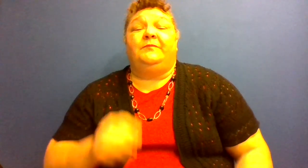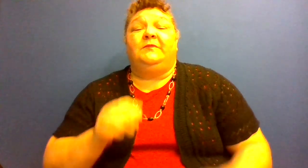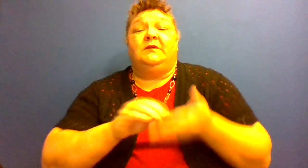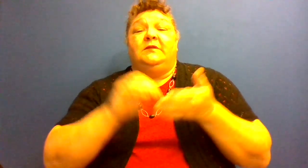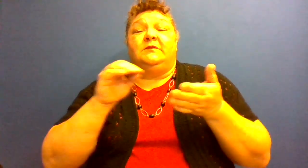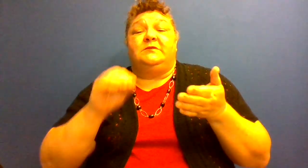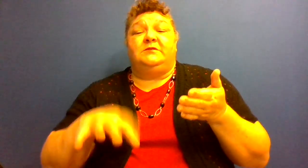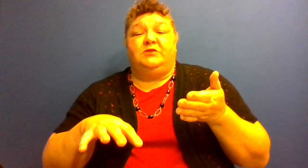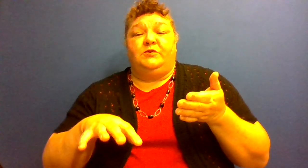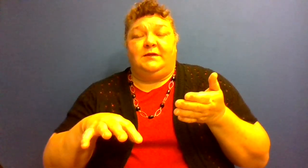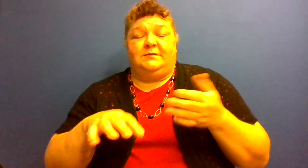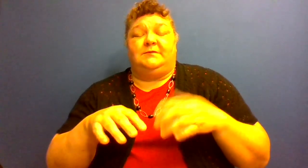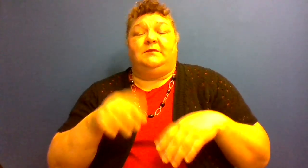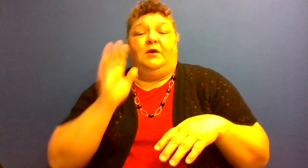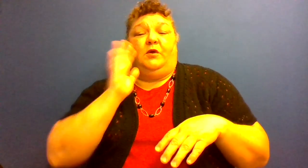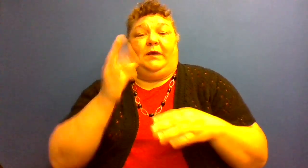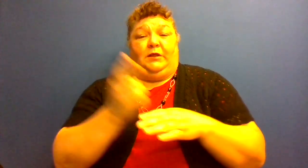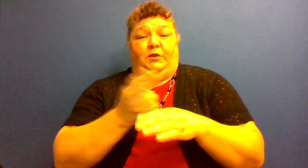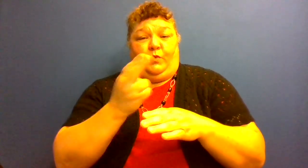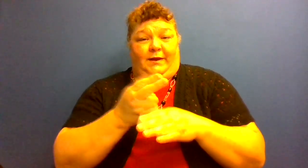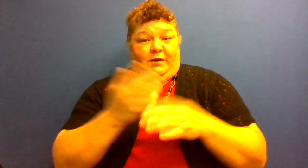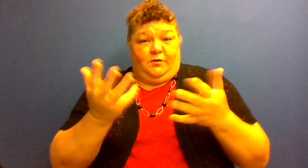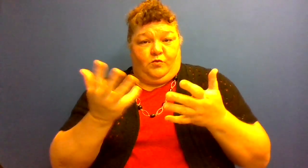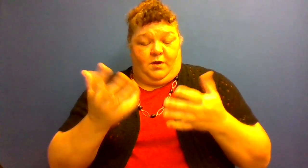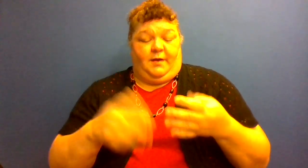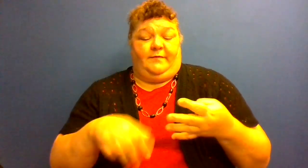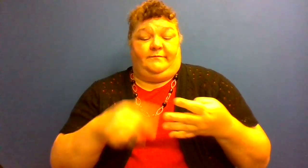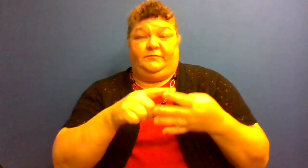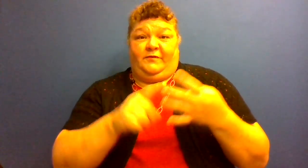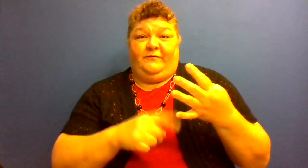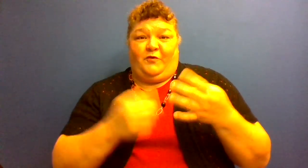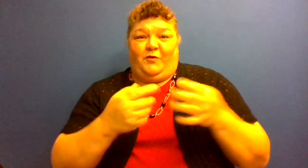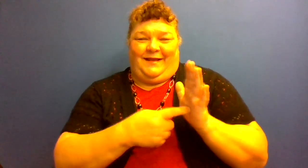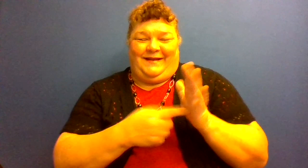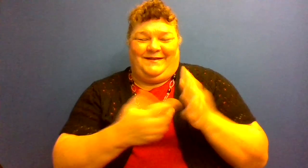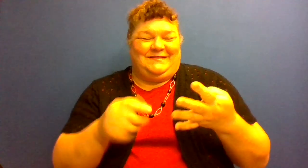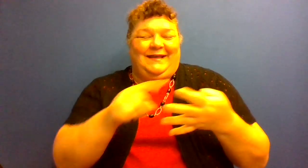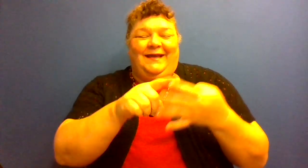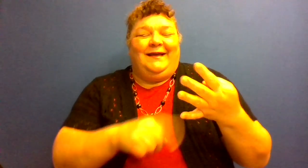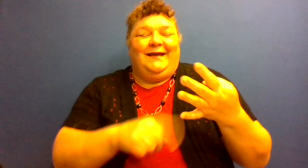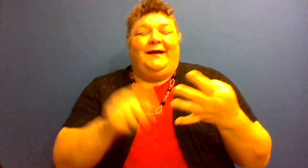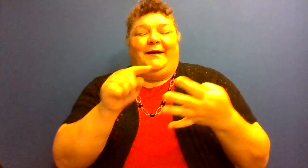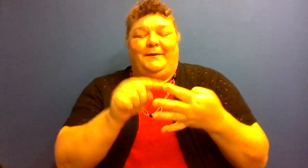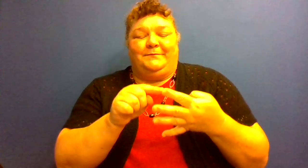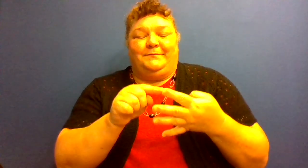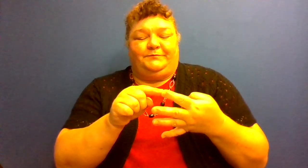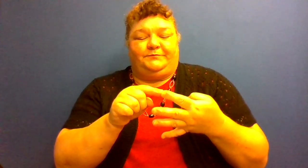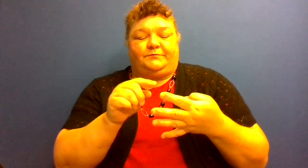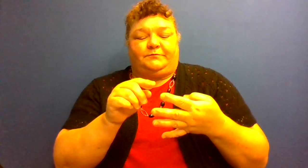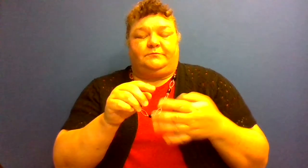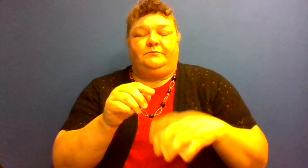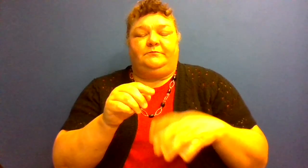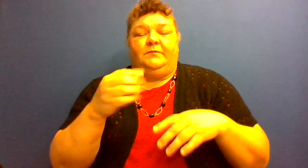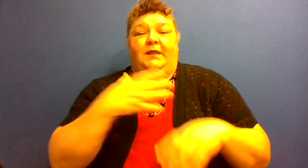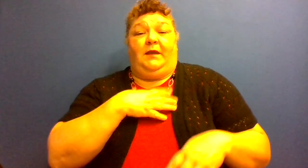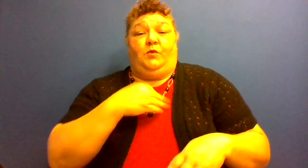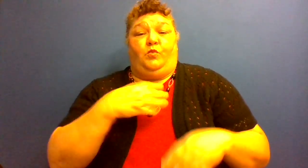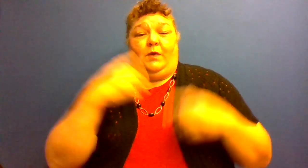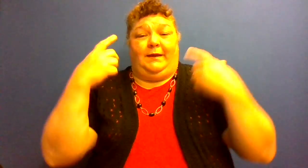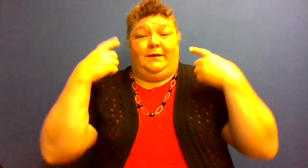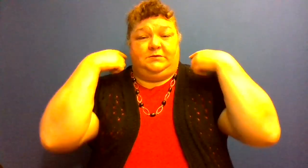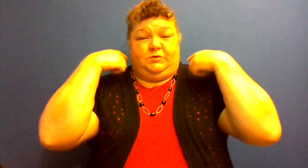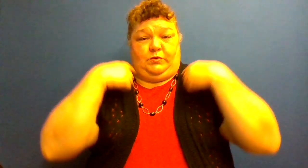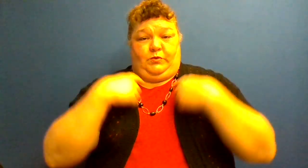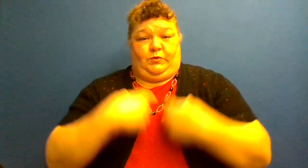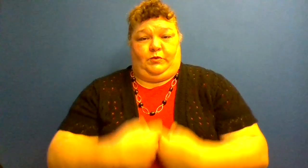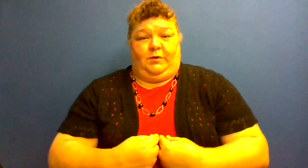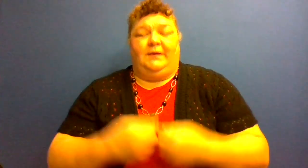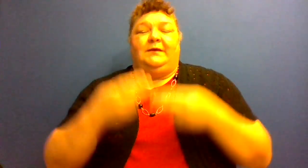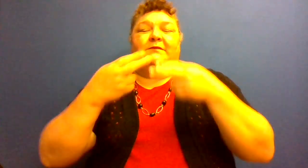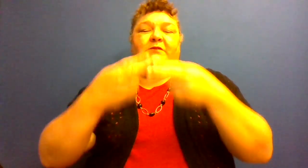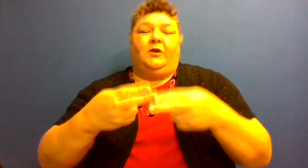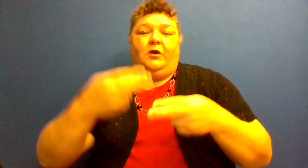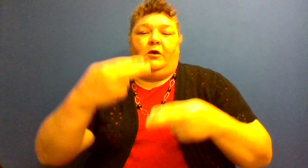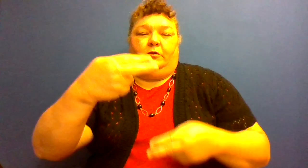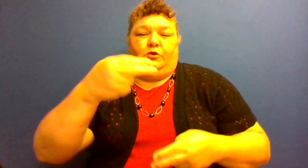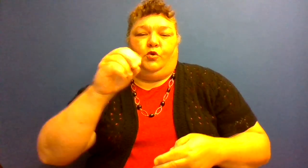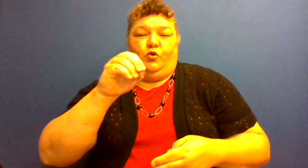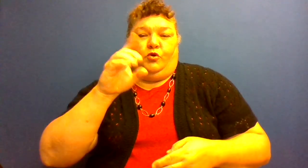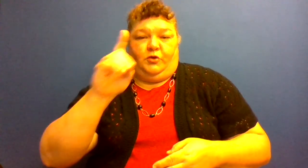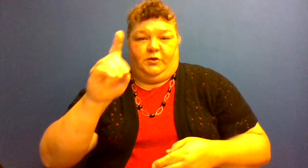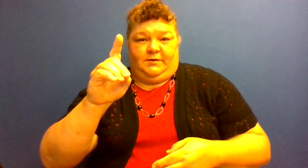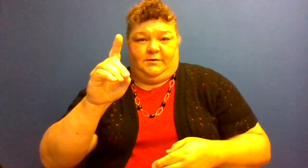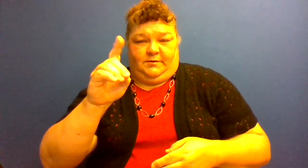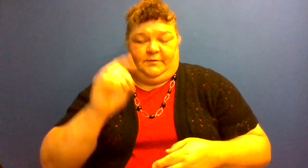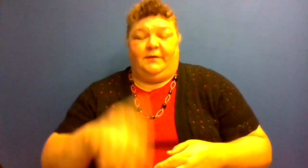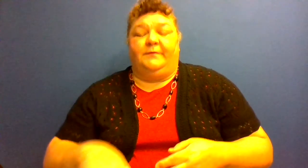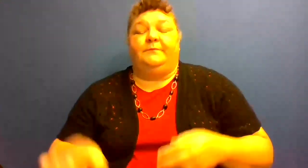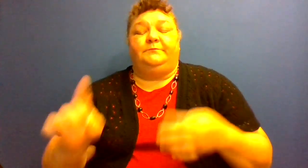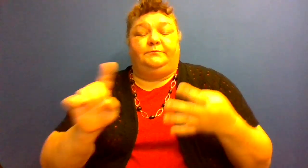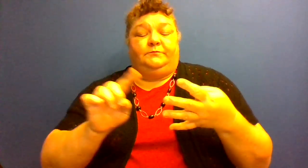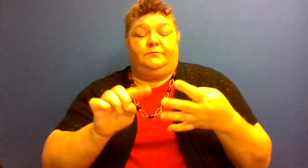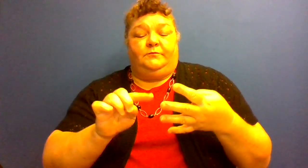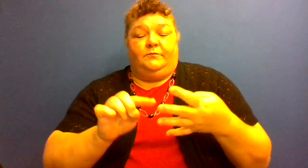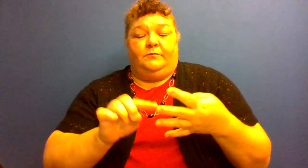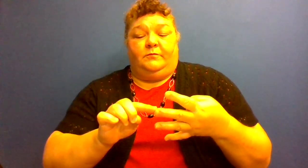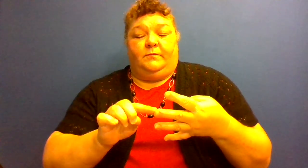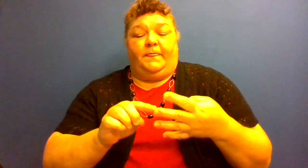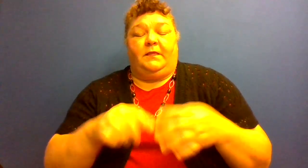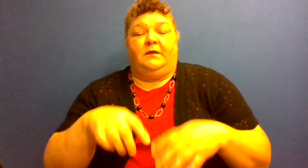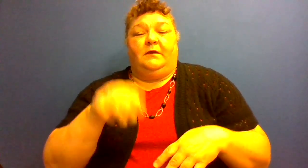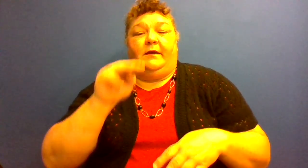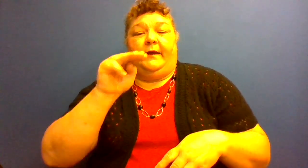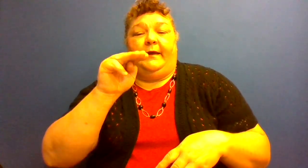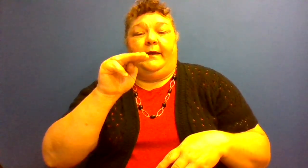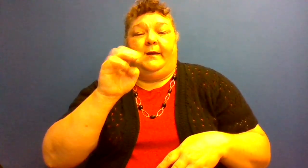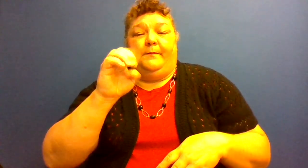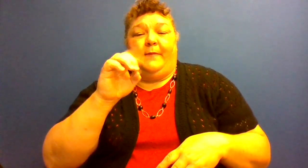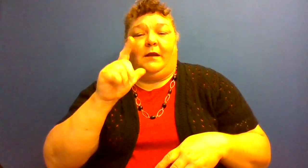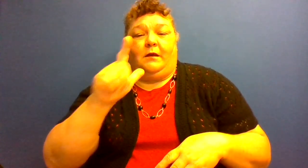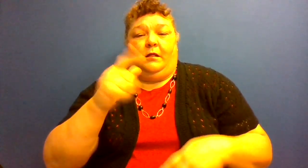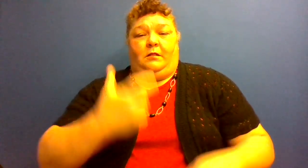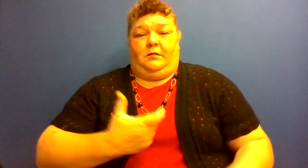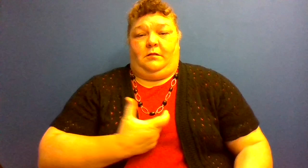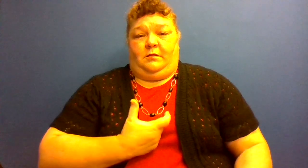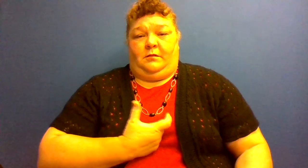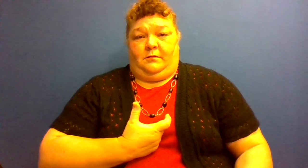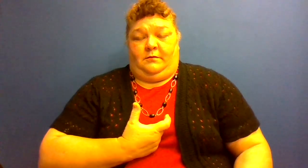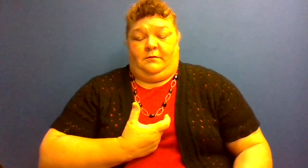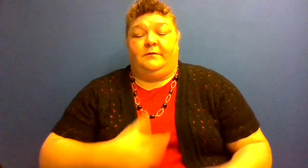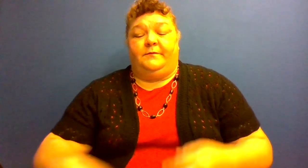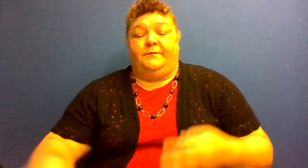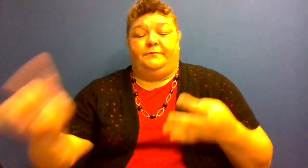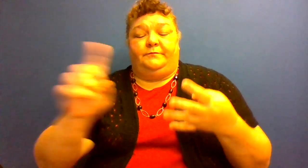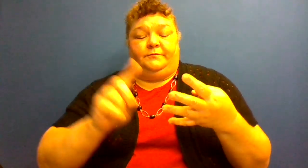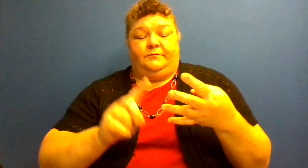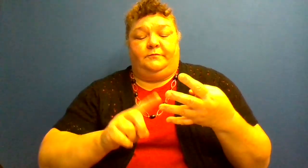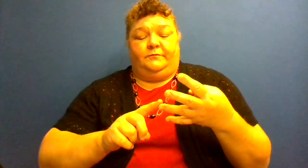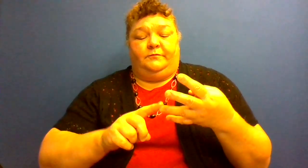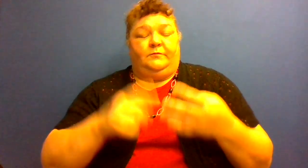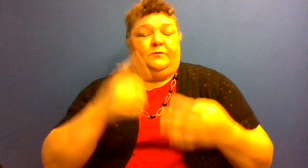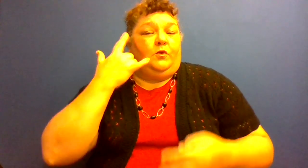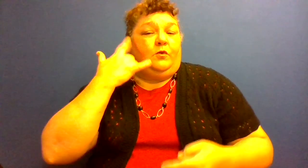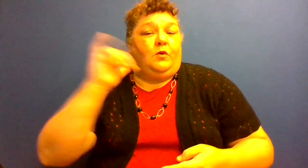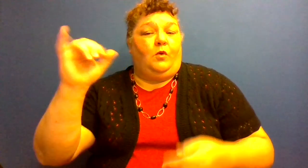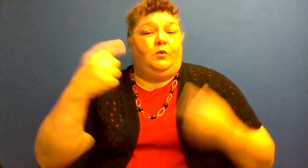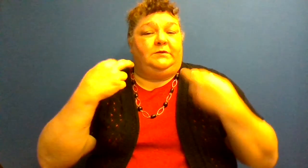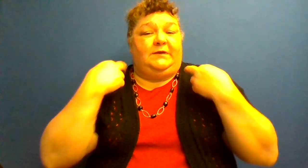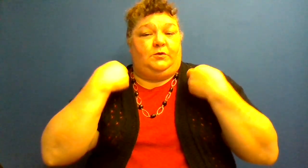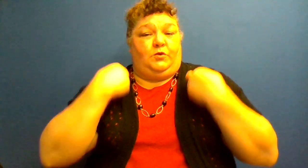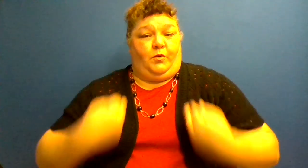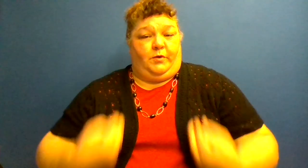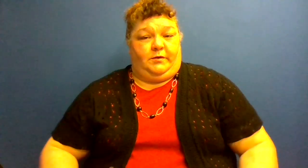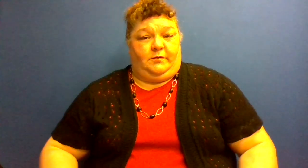The students will wear a white stole - which is also called a hood, a medal, gold chords,